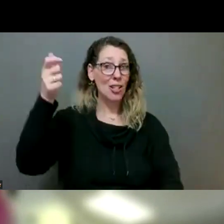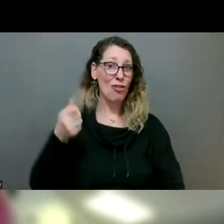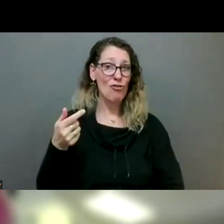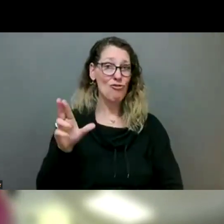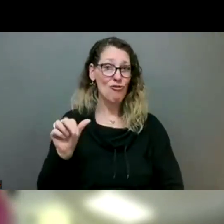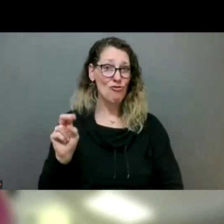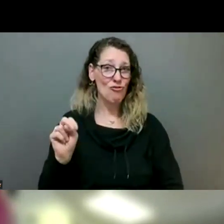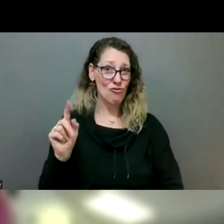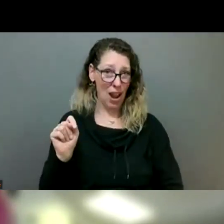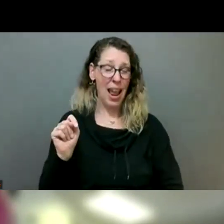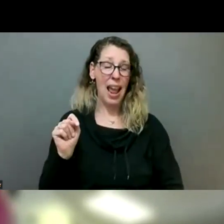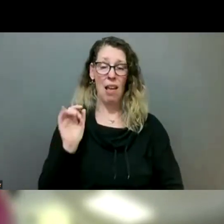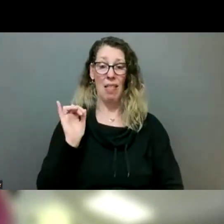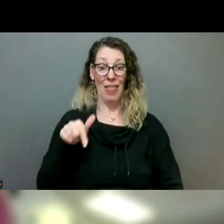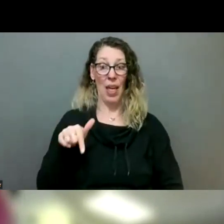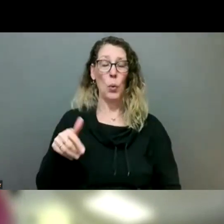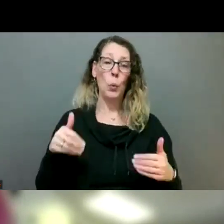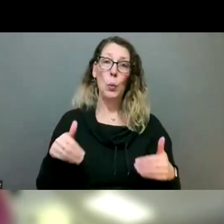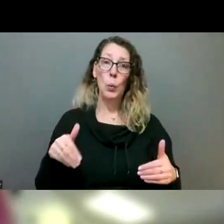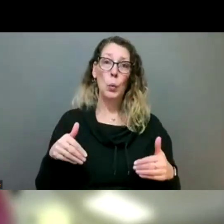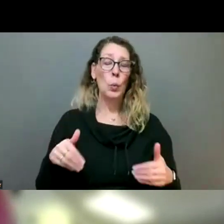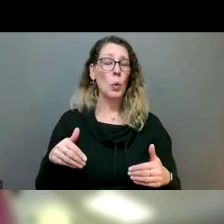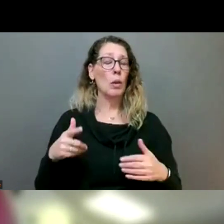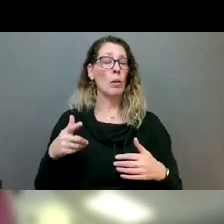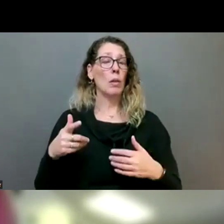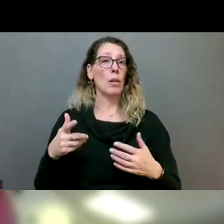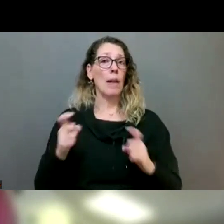and has really created some great work for us to really start that